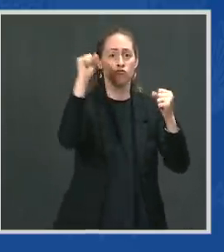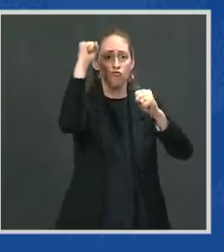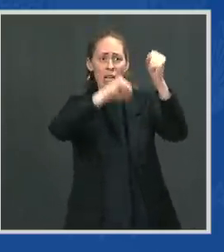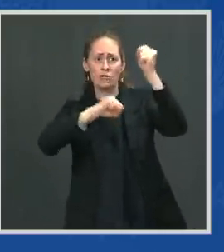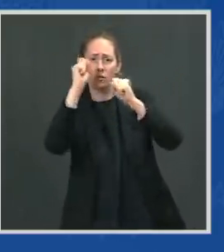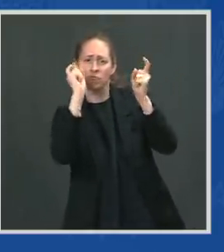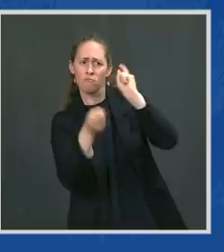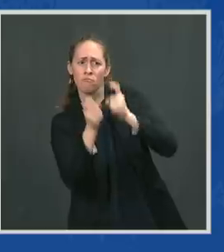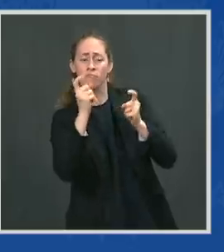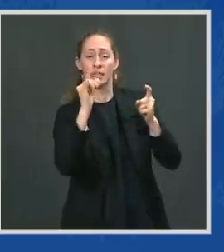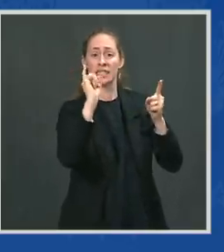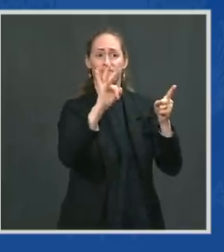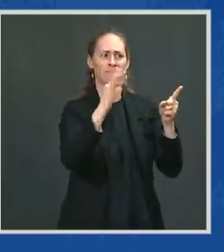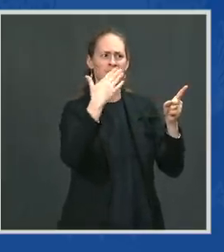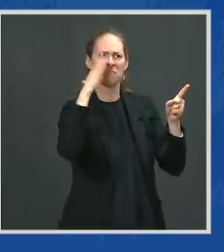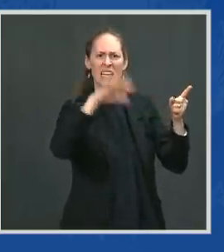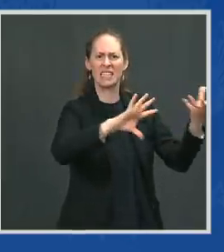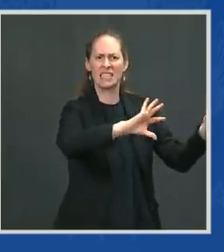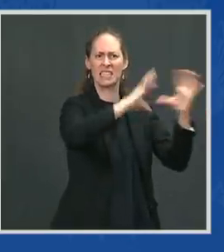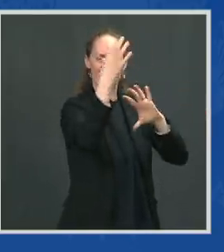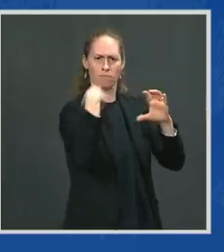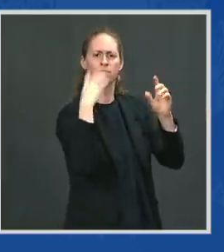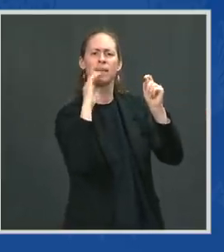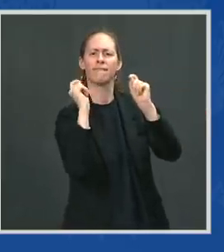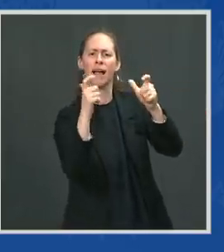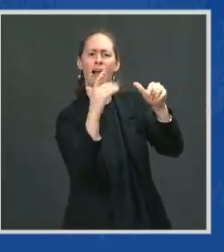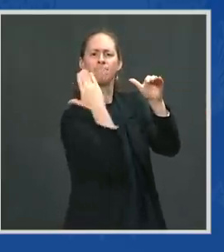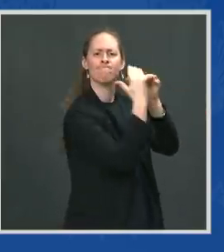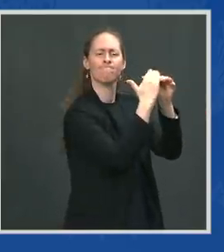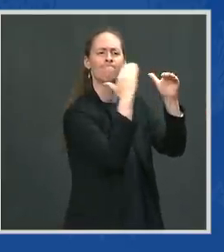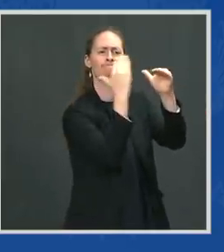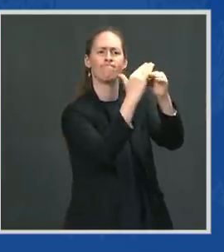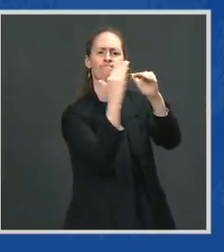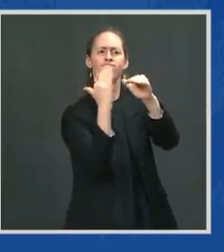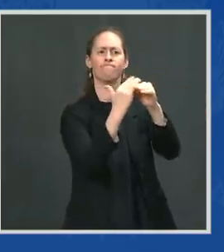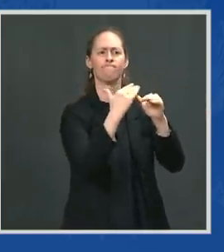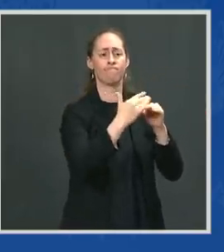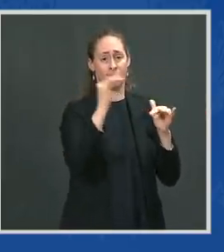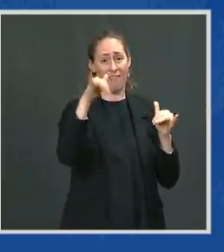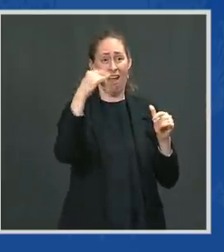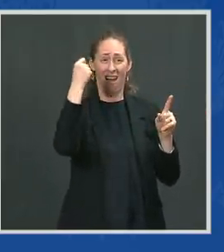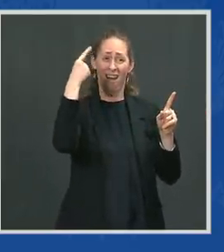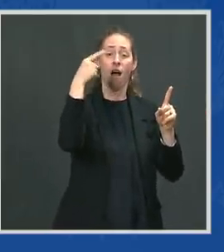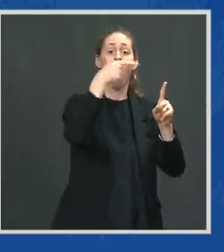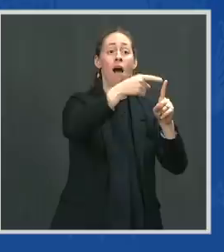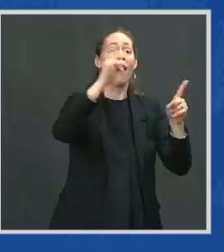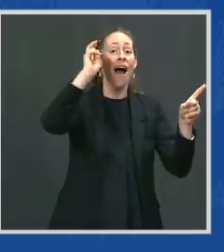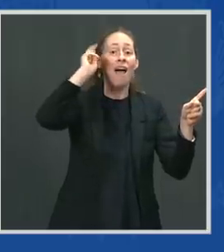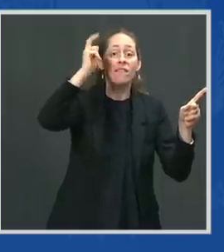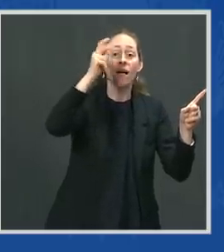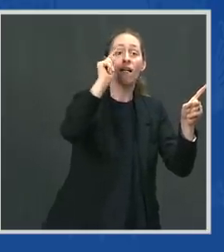not only in Afghanistan, but anywhere they may arise -- and they're in Africa, Europe, the Middle East, and elsewhere.